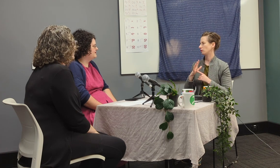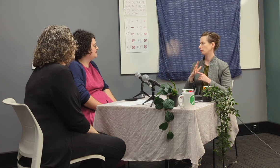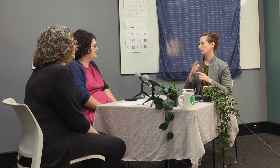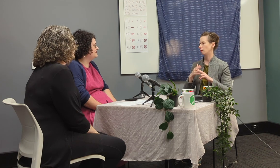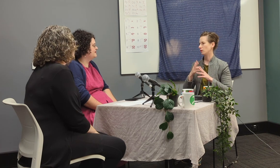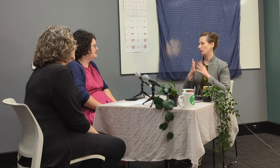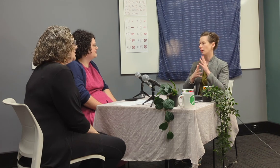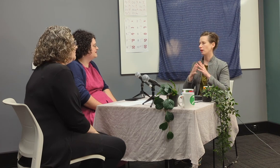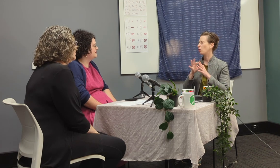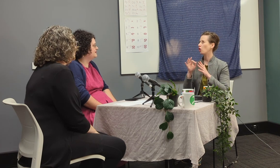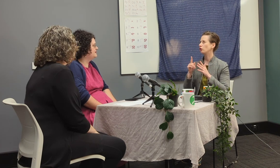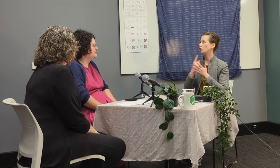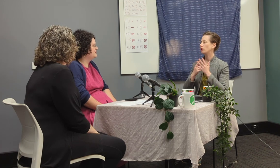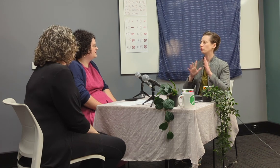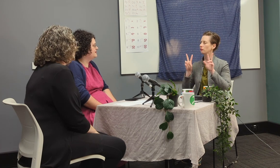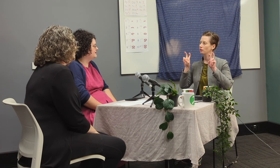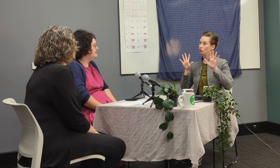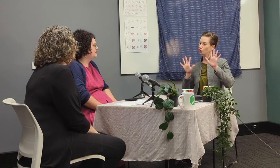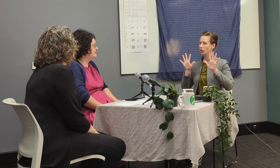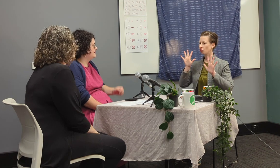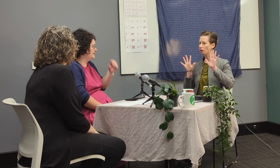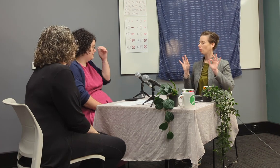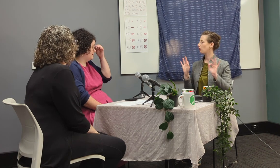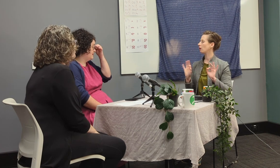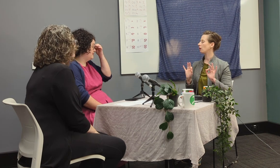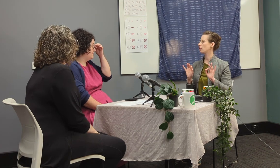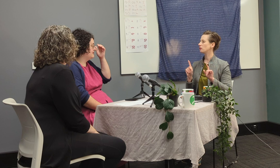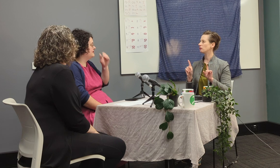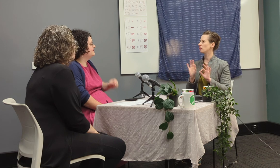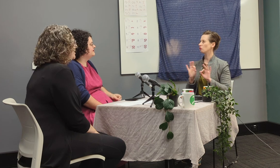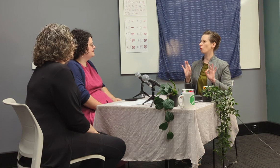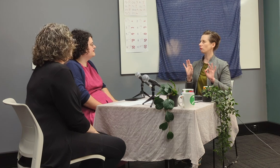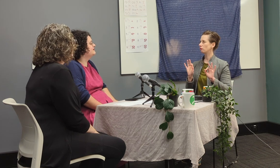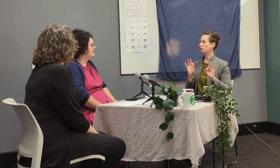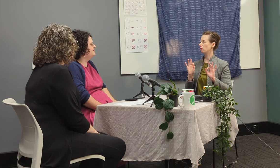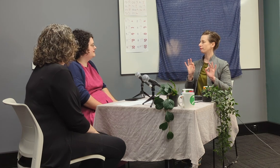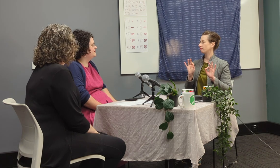was very important for sign language. It was not just gesture.